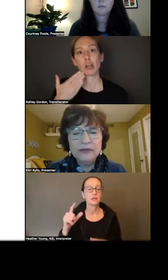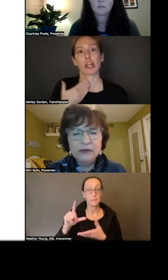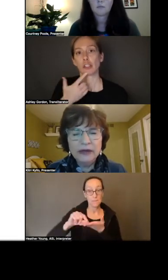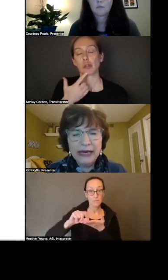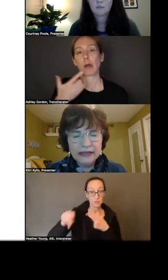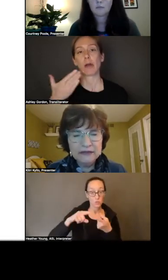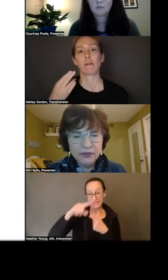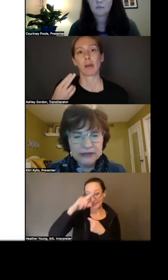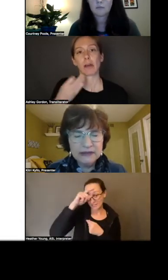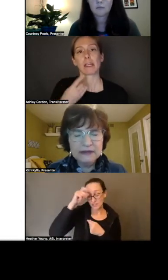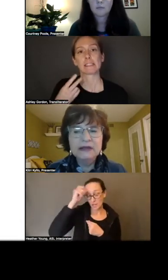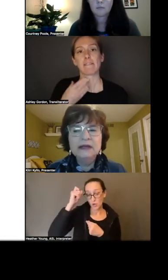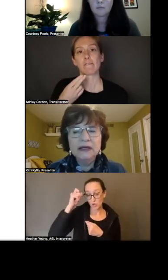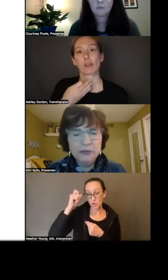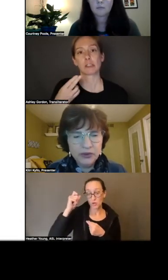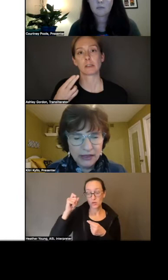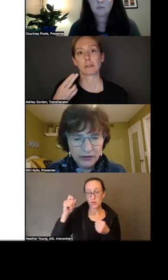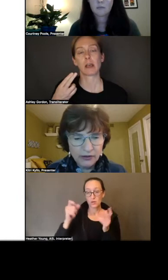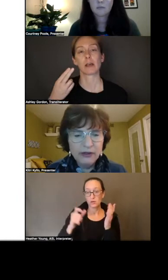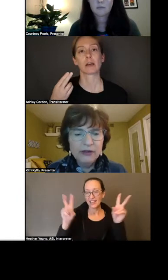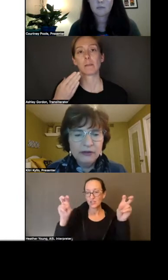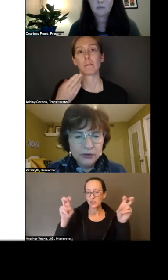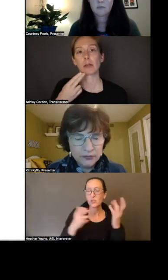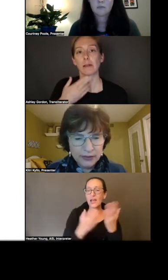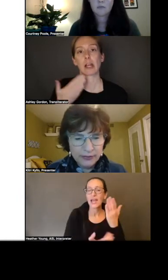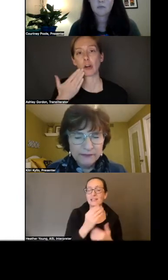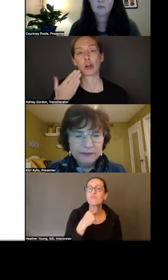of the Hands and Voices Communicator newspaper.